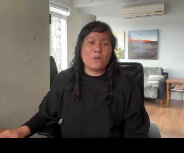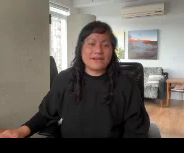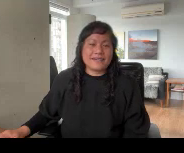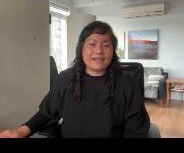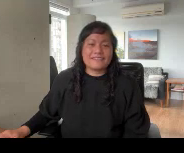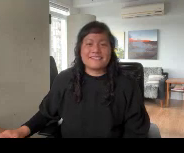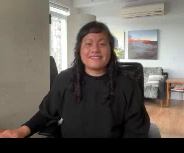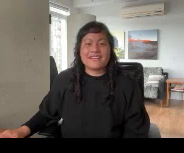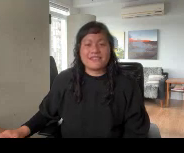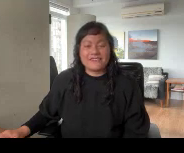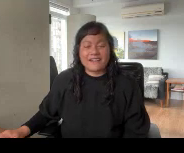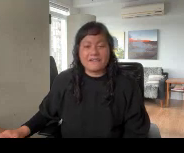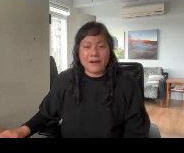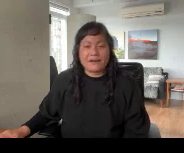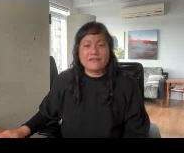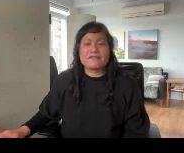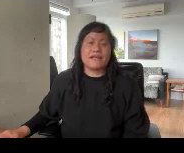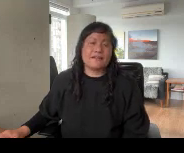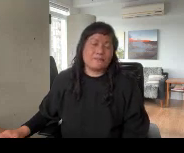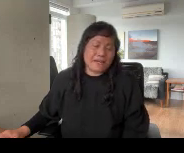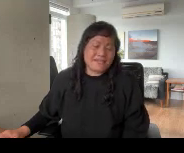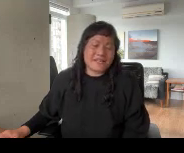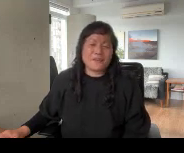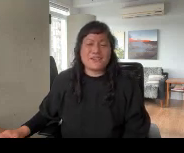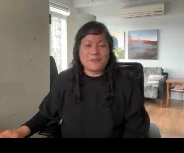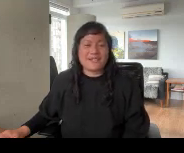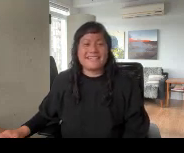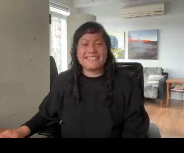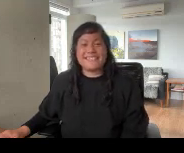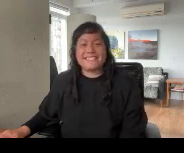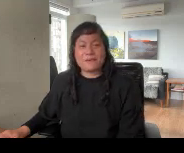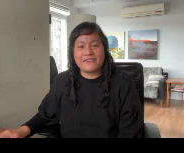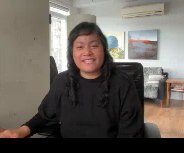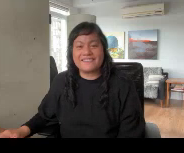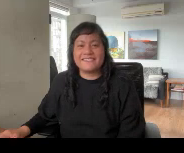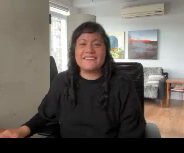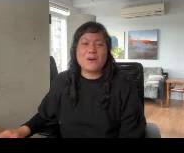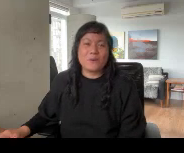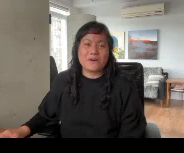But what exactly does that look like for us? And by us, I mean communications professionals